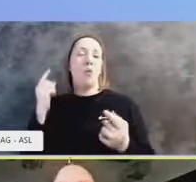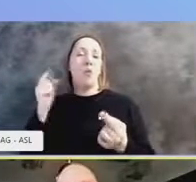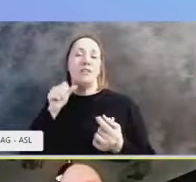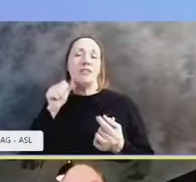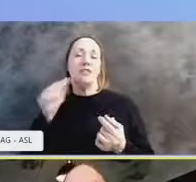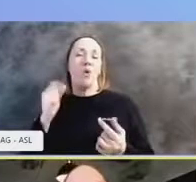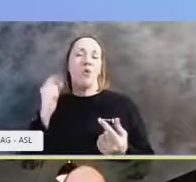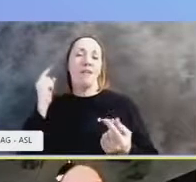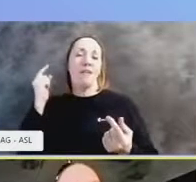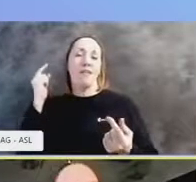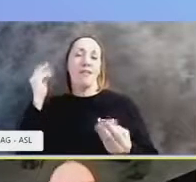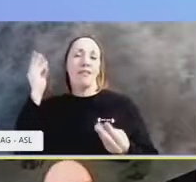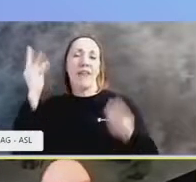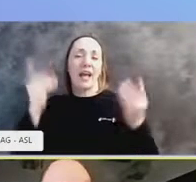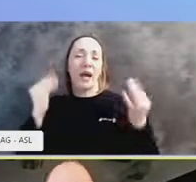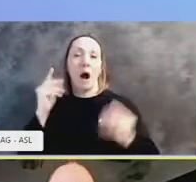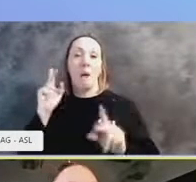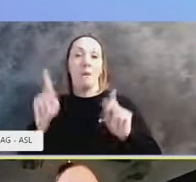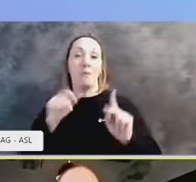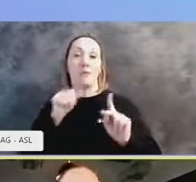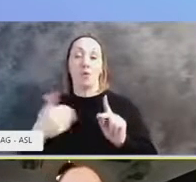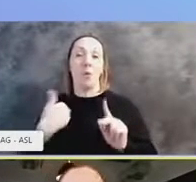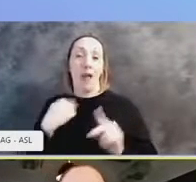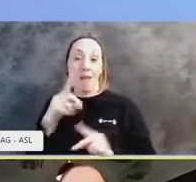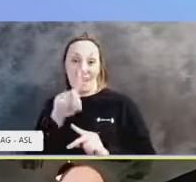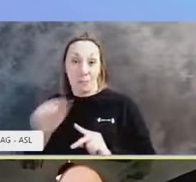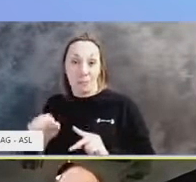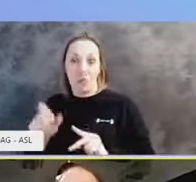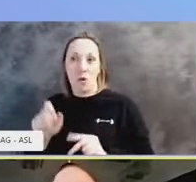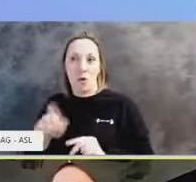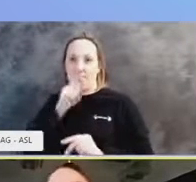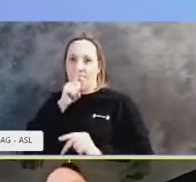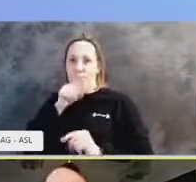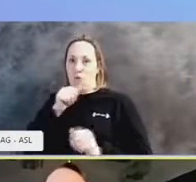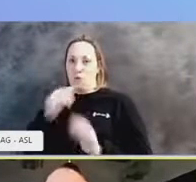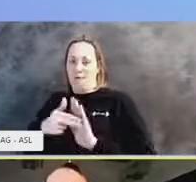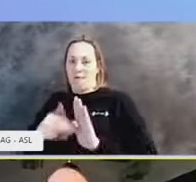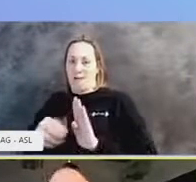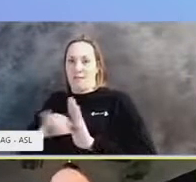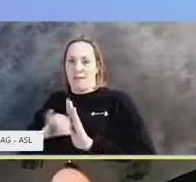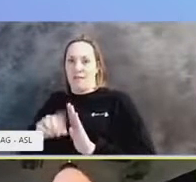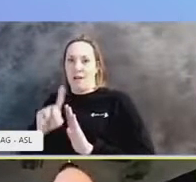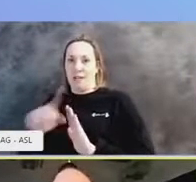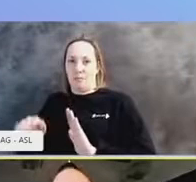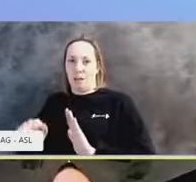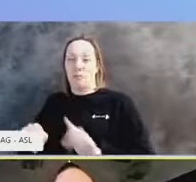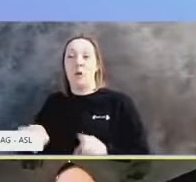number of people. Sizable amount of money. What we don't think about as much, as people that don't necessarily